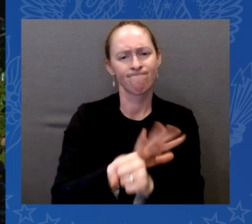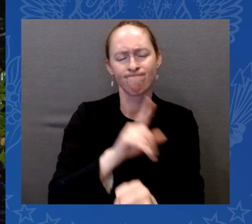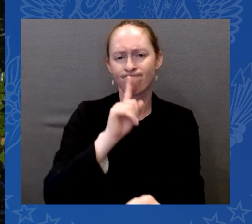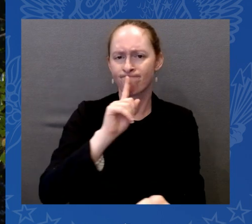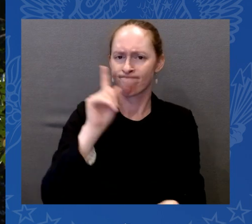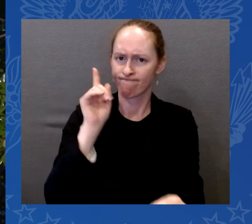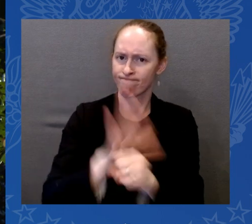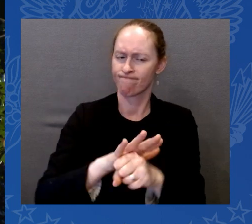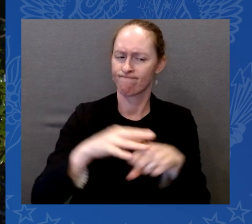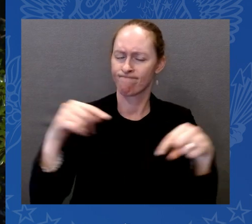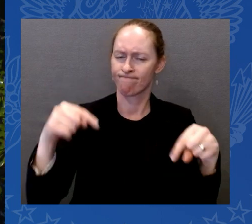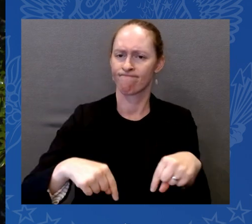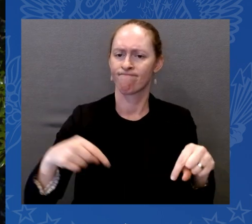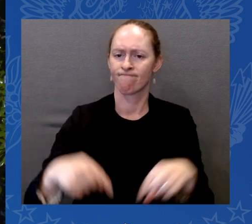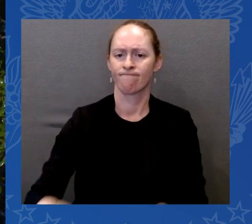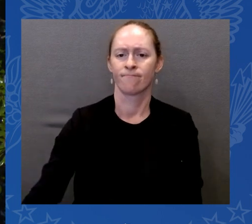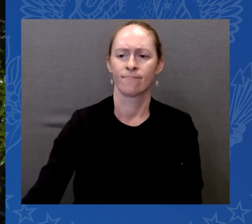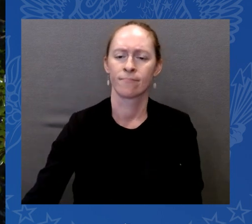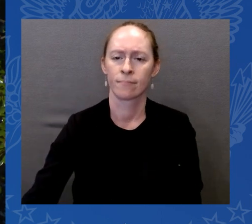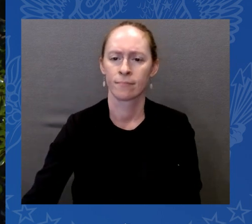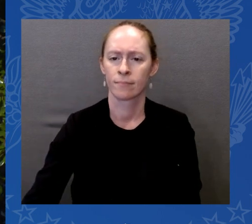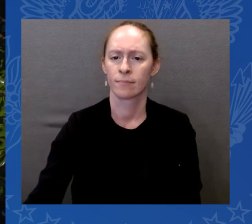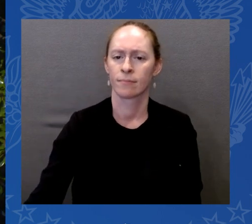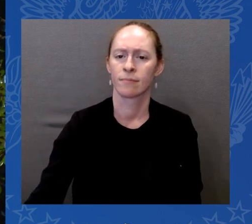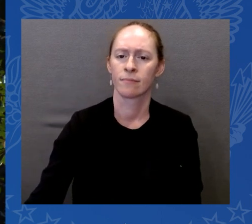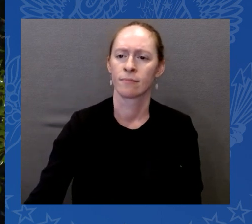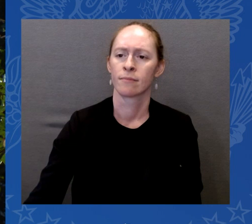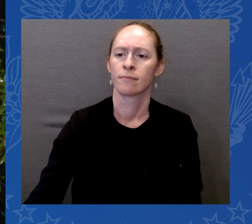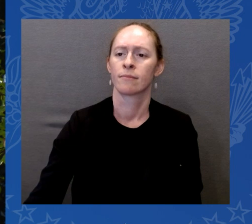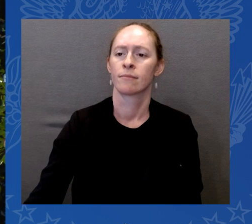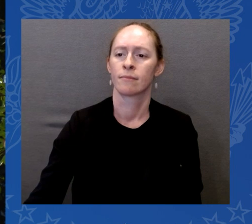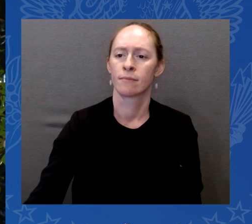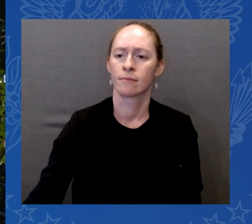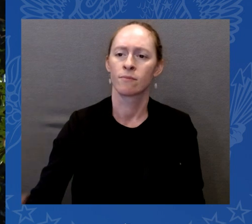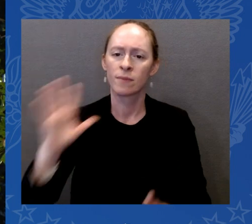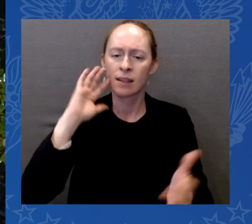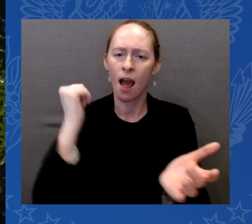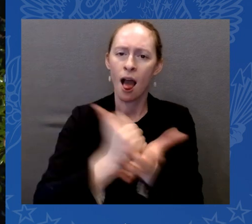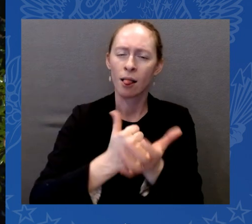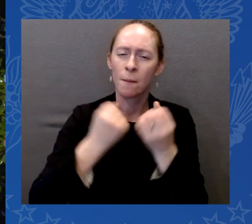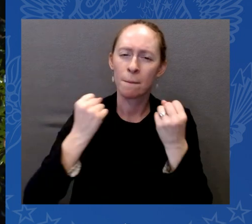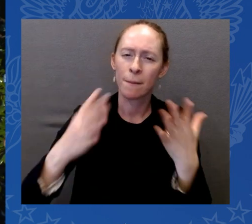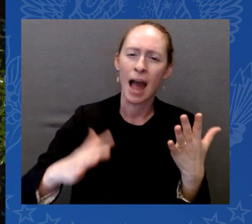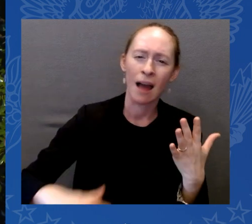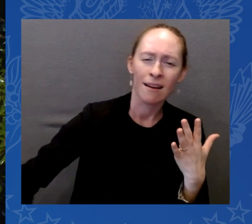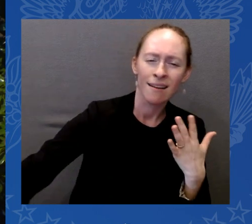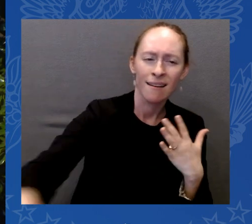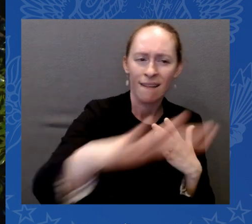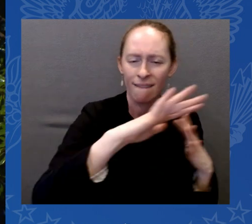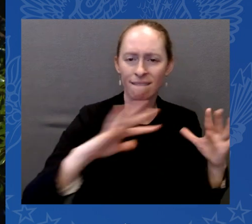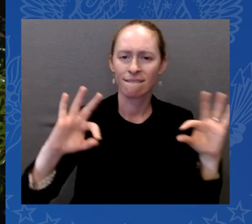for middle-class and working-class families, finally giving them a little bit, as my dad would say, again, "breathing room."